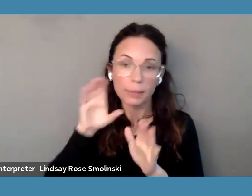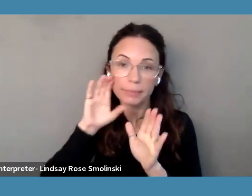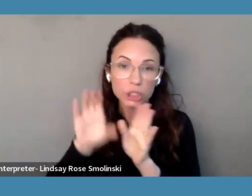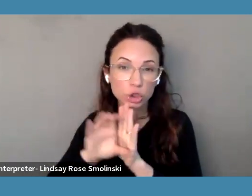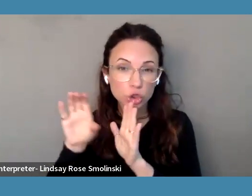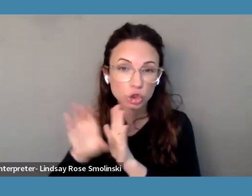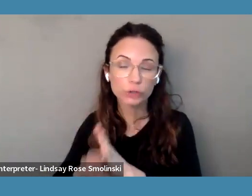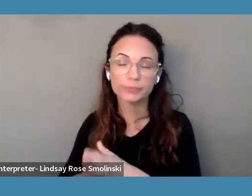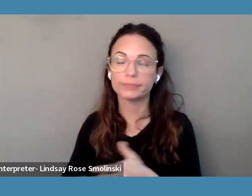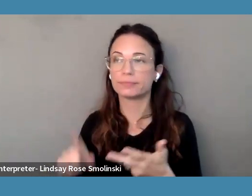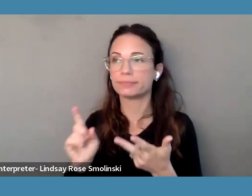it could go to